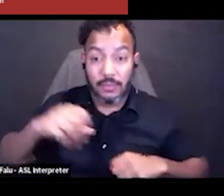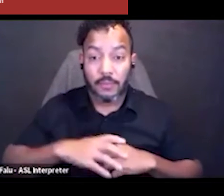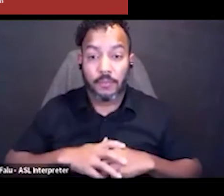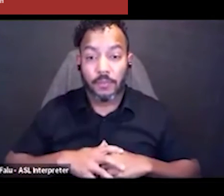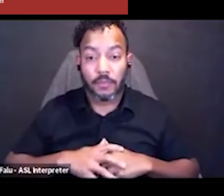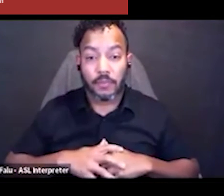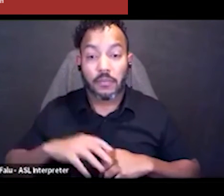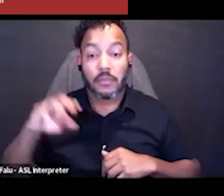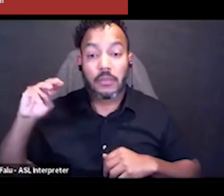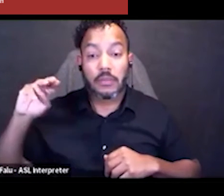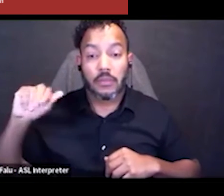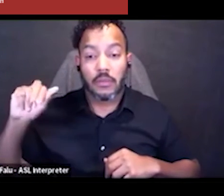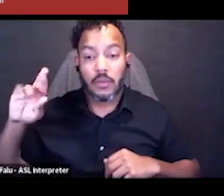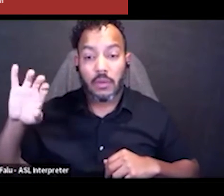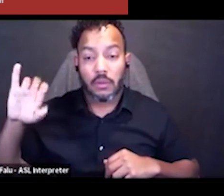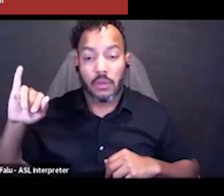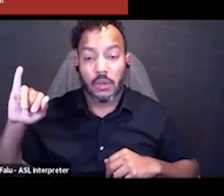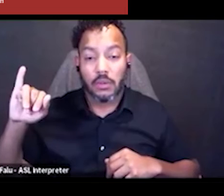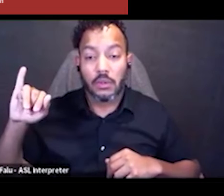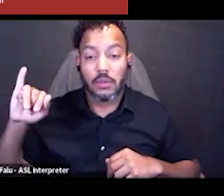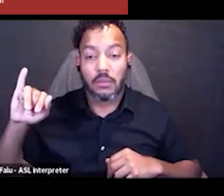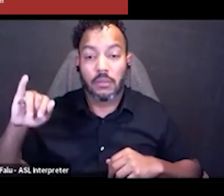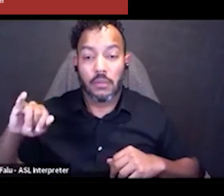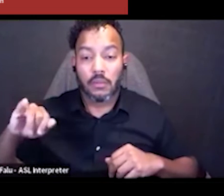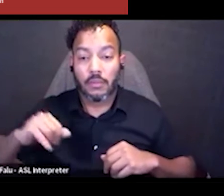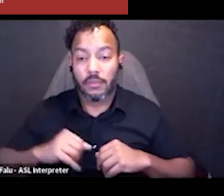Marcie, let's go back to you.